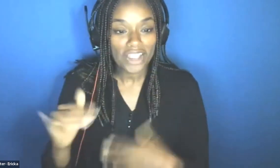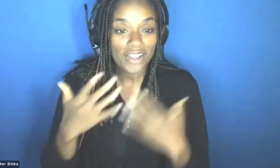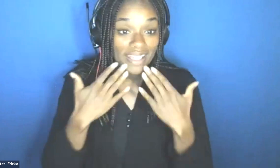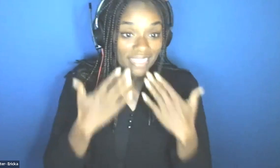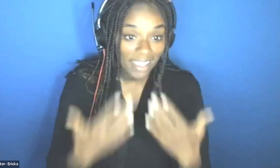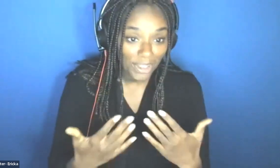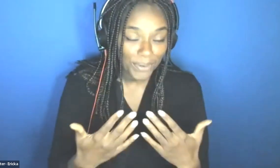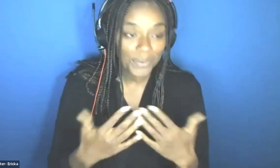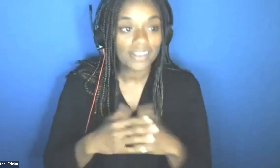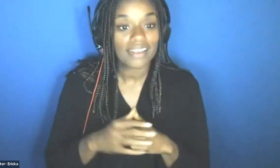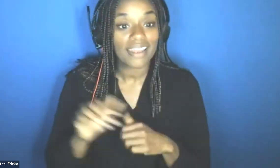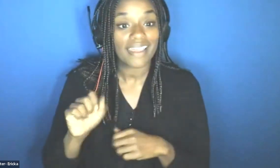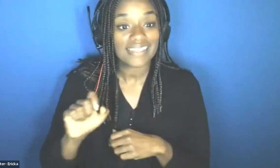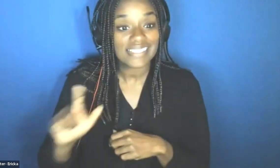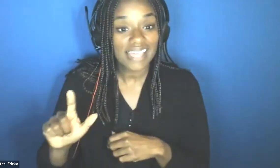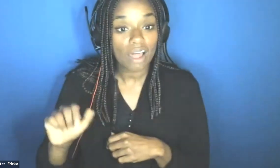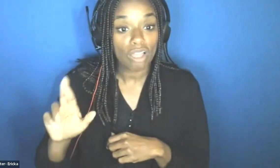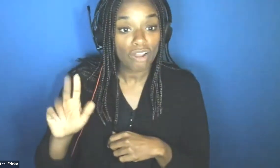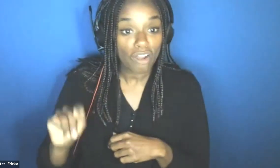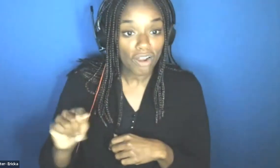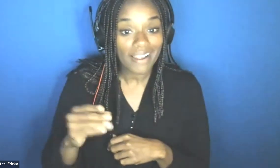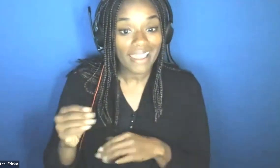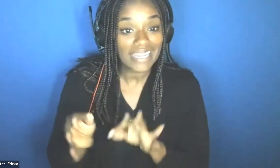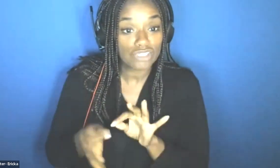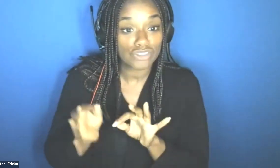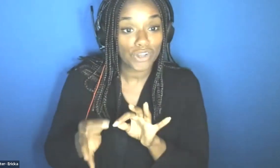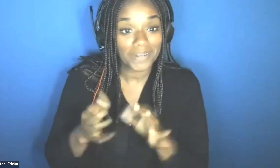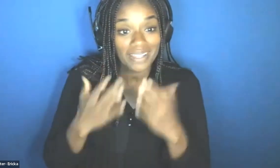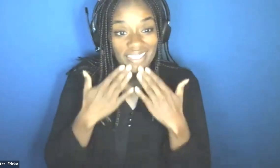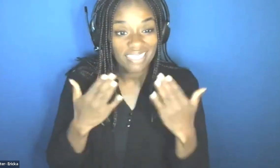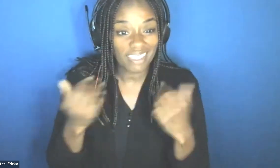The organization really relies on that feedback, and it helps us make decisions about trainings and make sure that we get the most useful information for you. So thank you all.